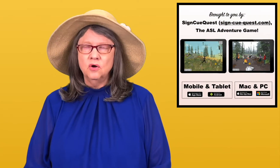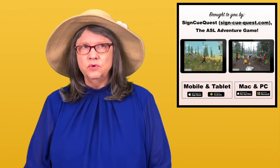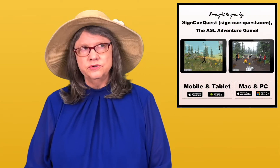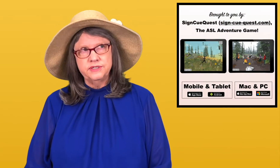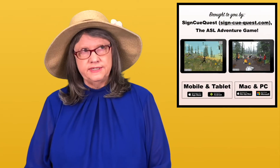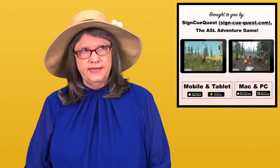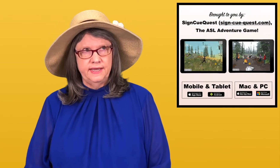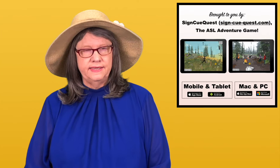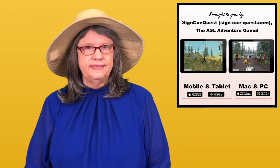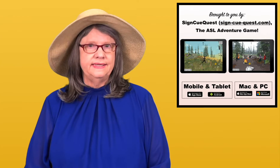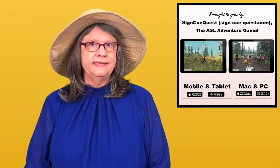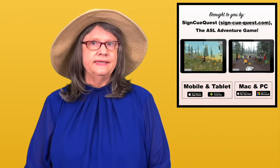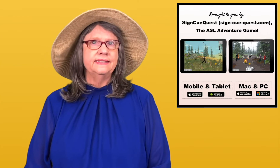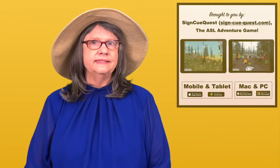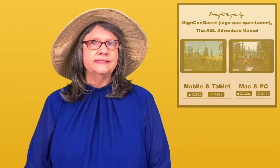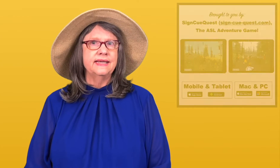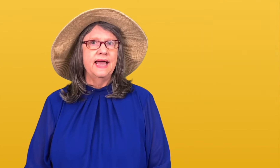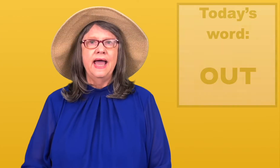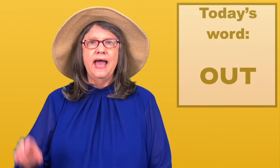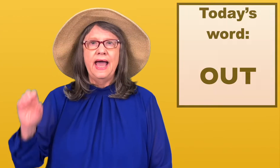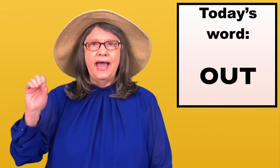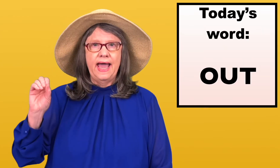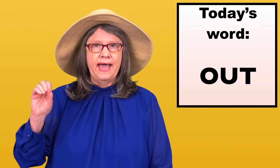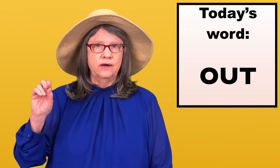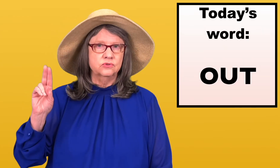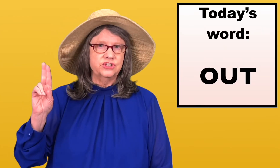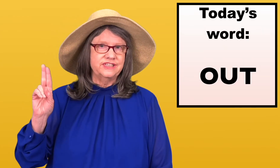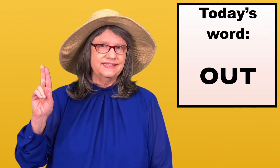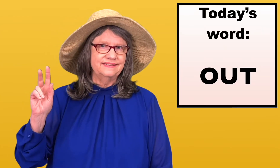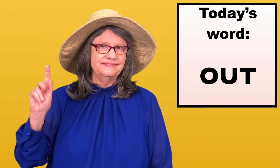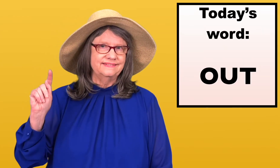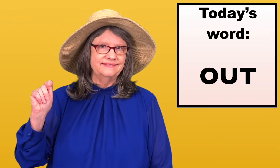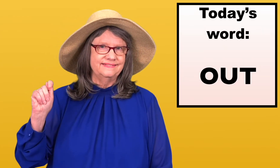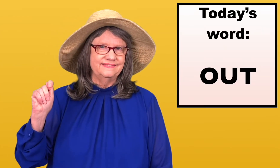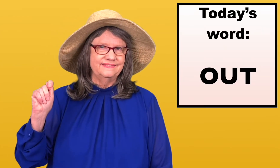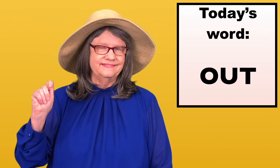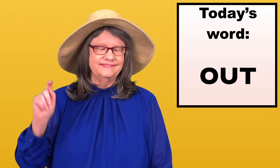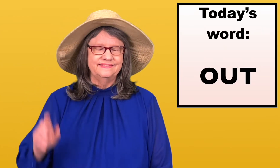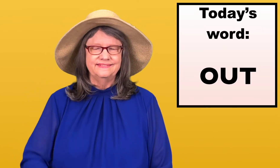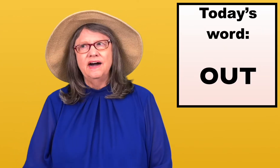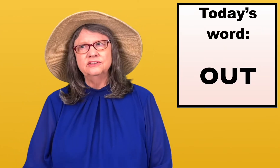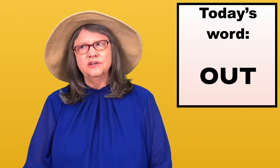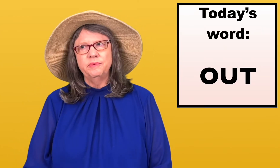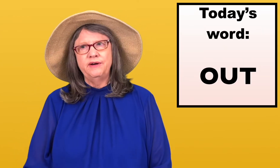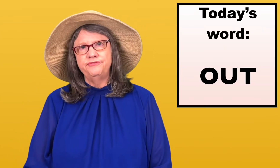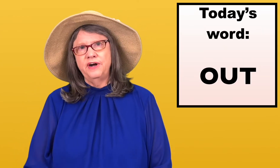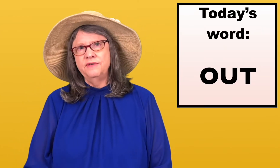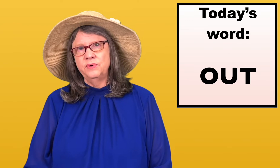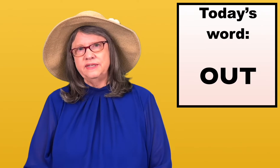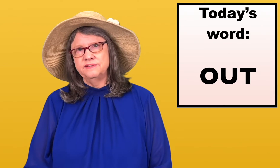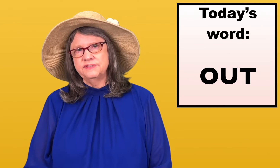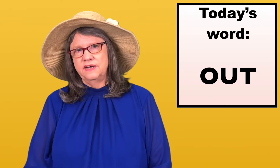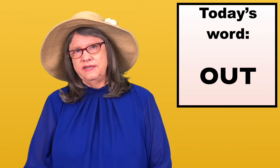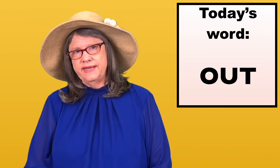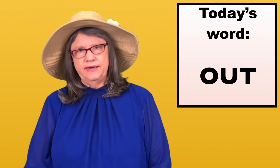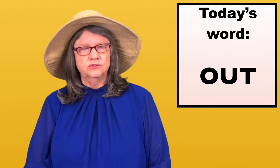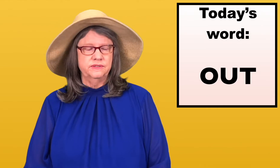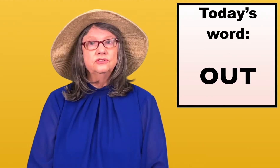Our word today is … OUT. I'll talk about five ways of signing OUT.